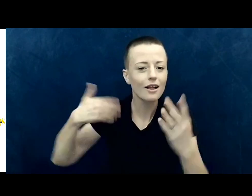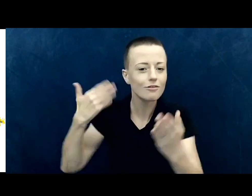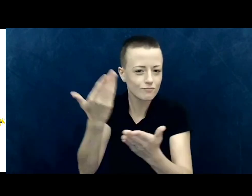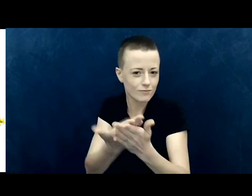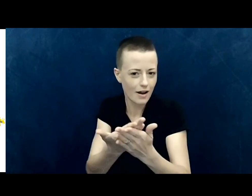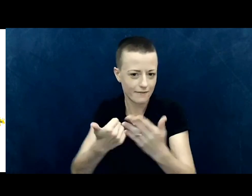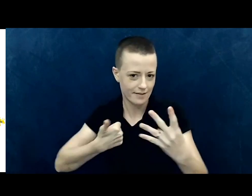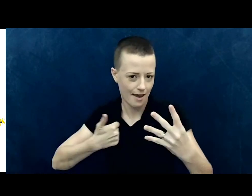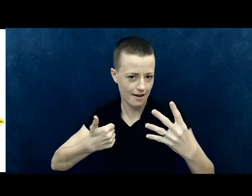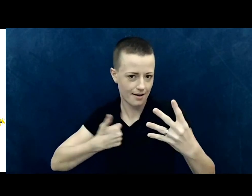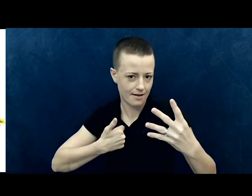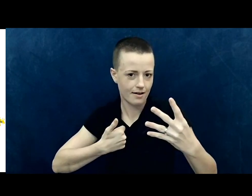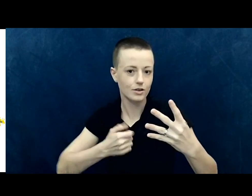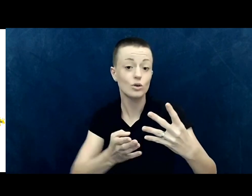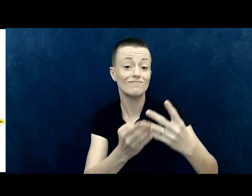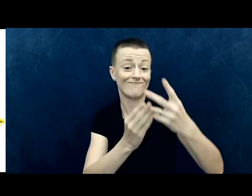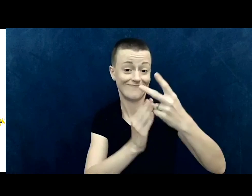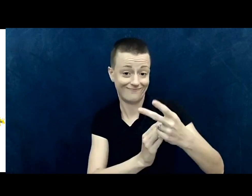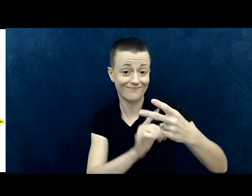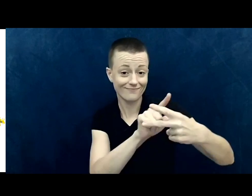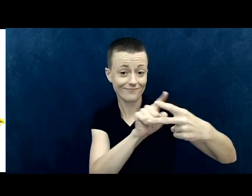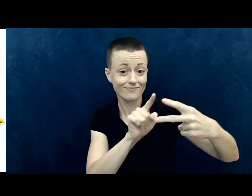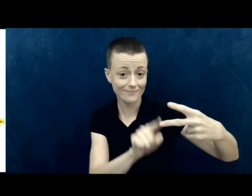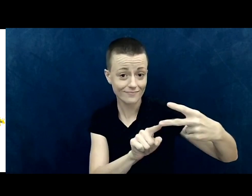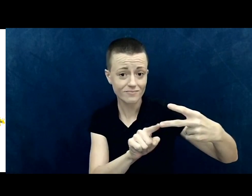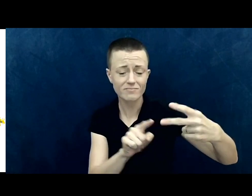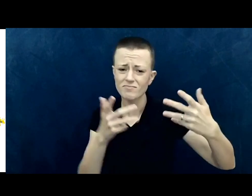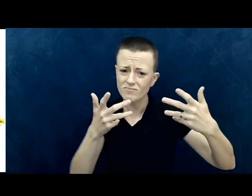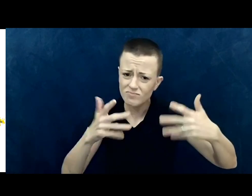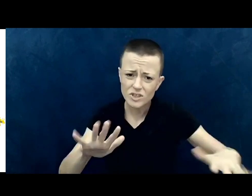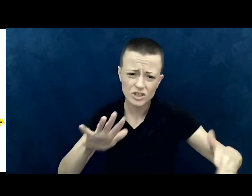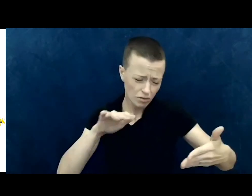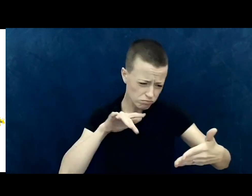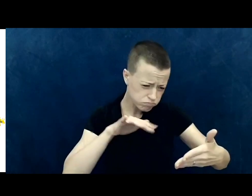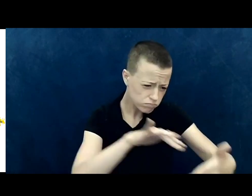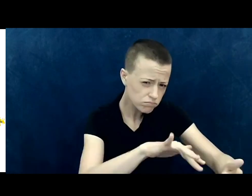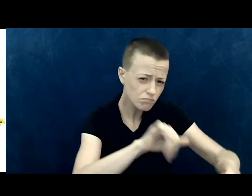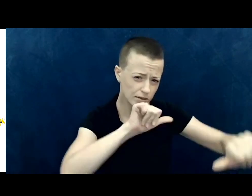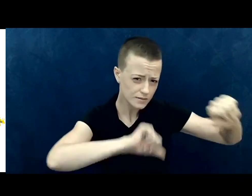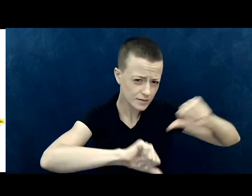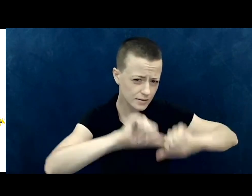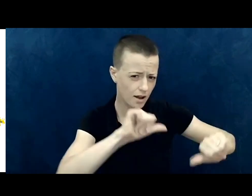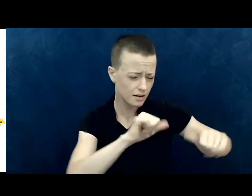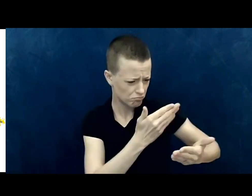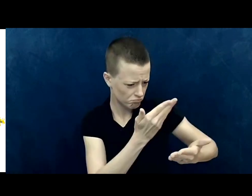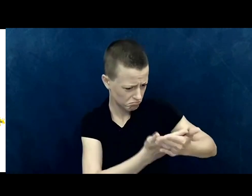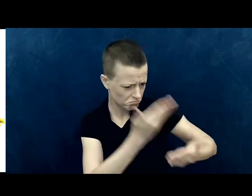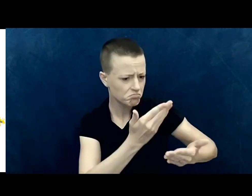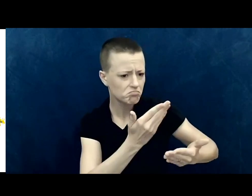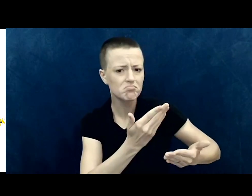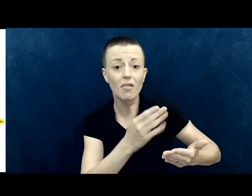Again, all four of these vaccines are based on sound, well-proven scientific approaches and have been found